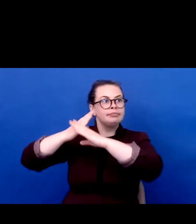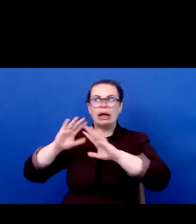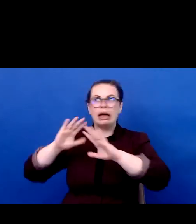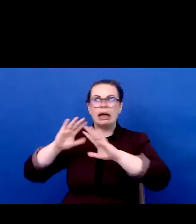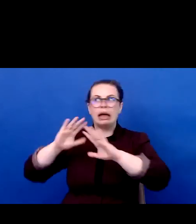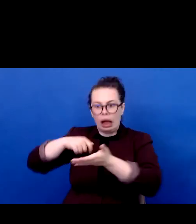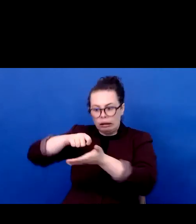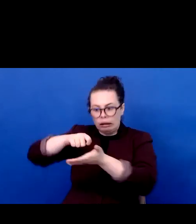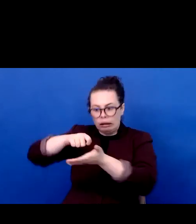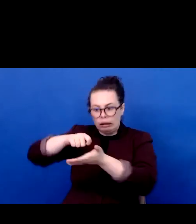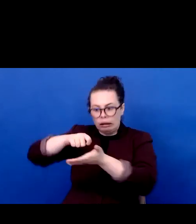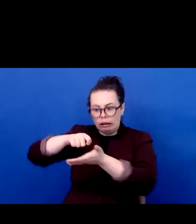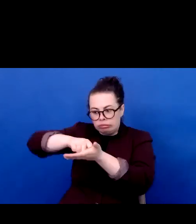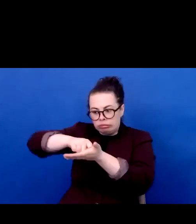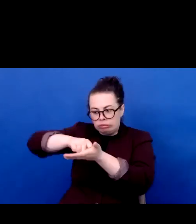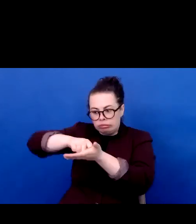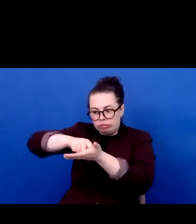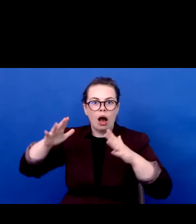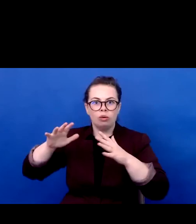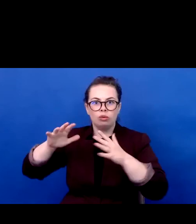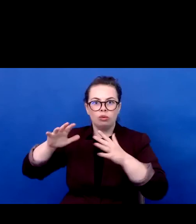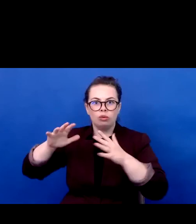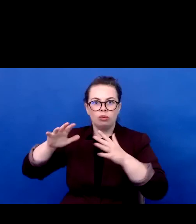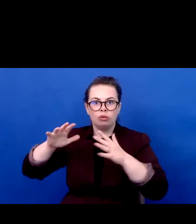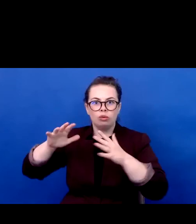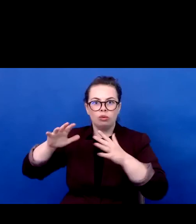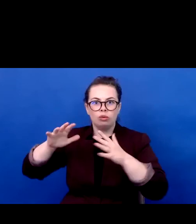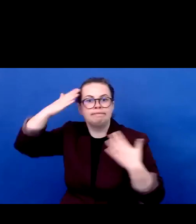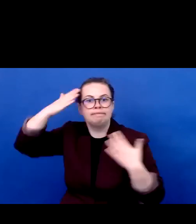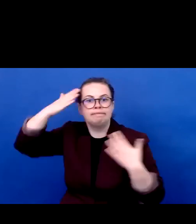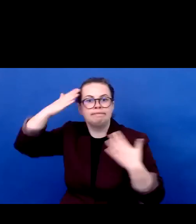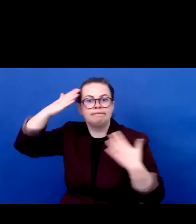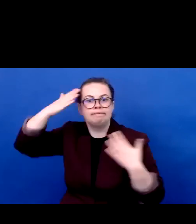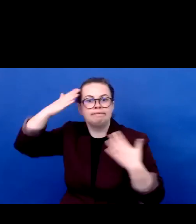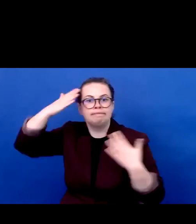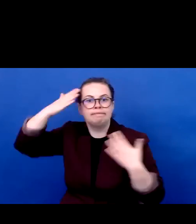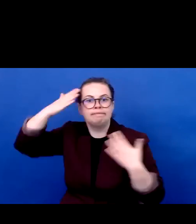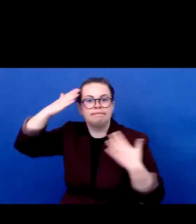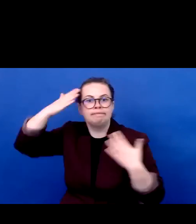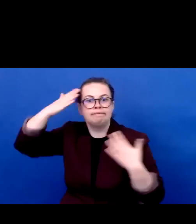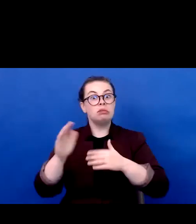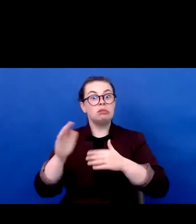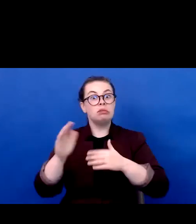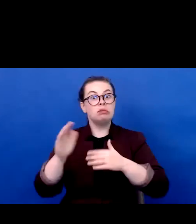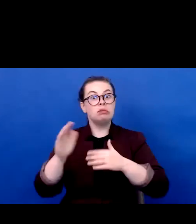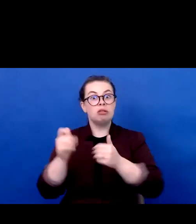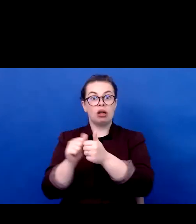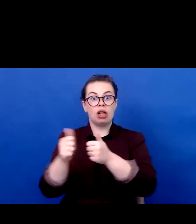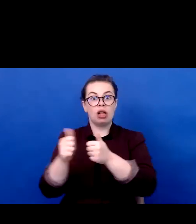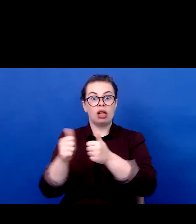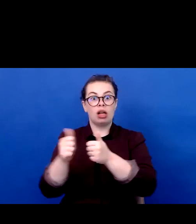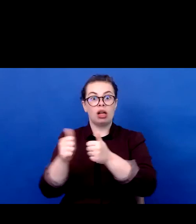be able to benefit from this from these measures we heard for example from our members that people